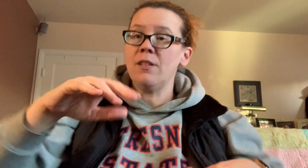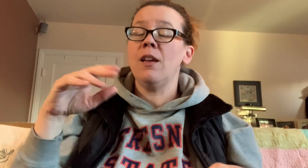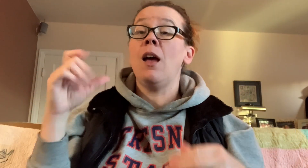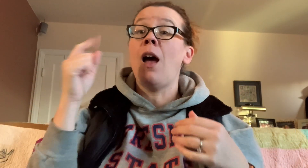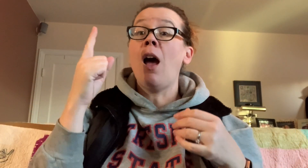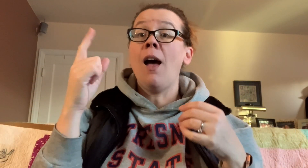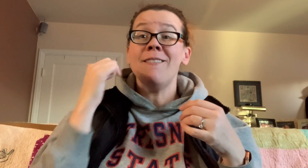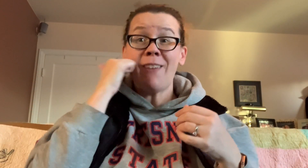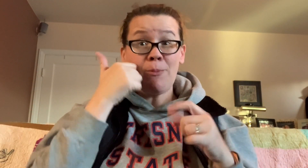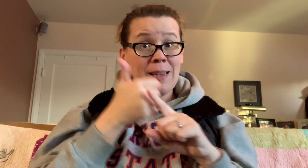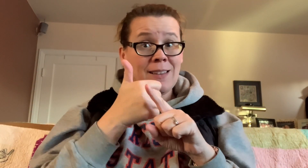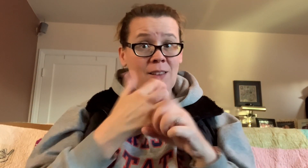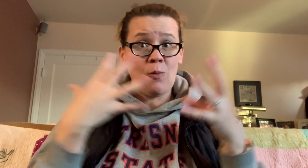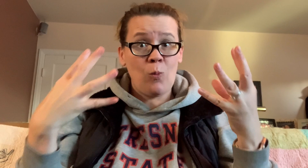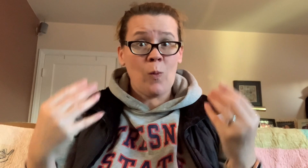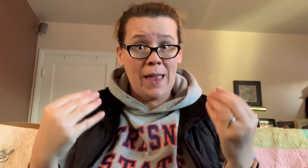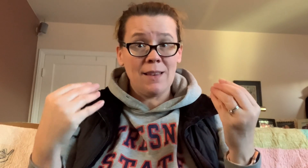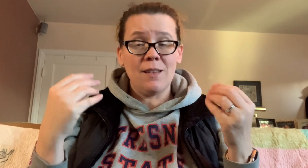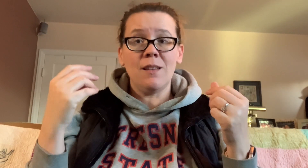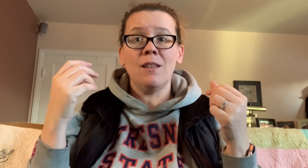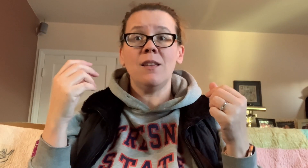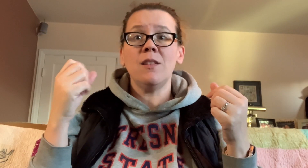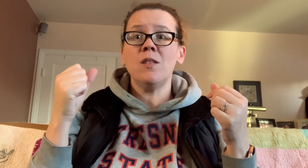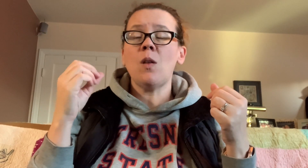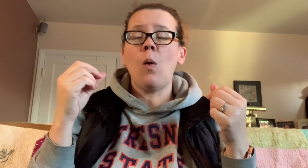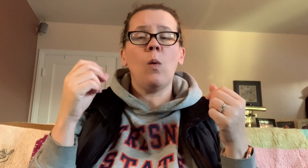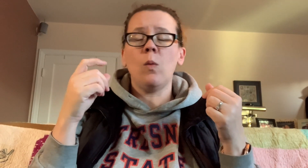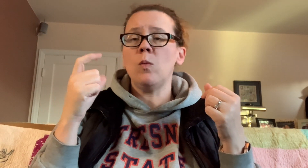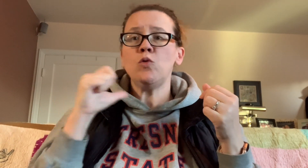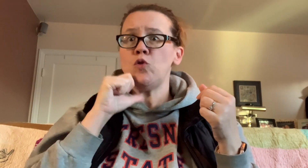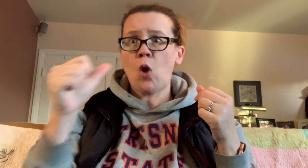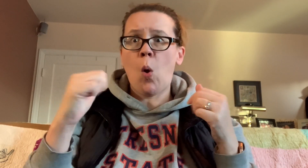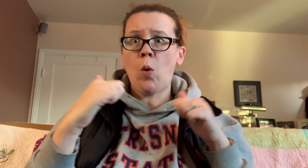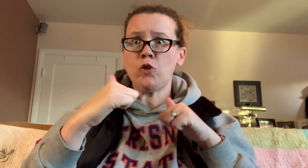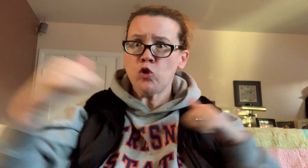that row that I just sprayed and I start in the center and kind of - kind of ease